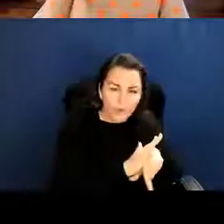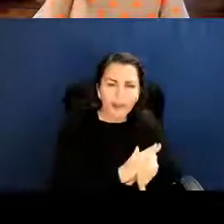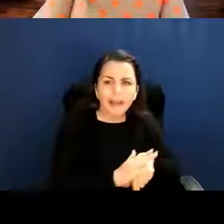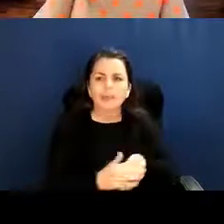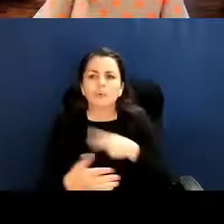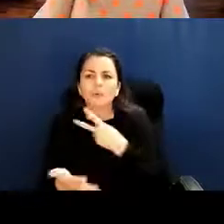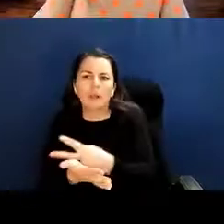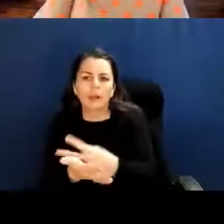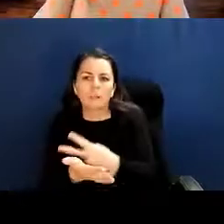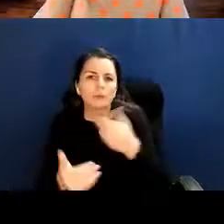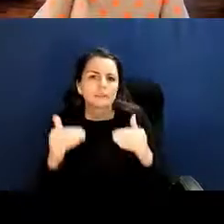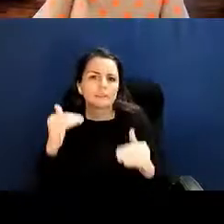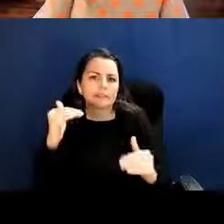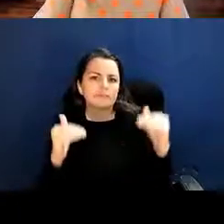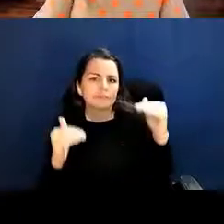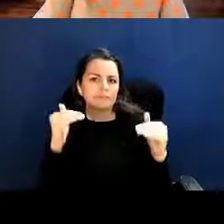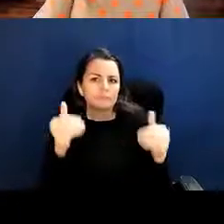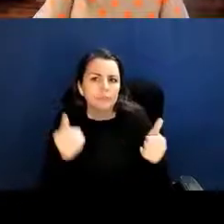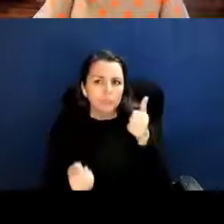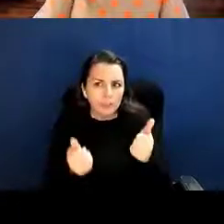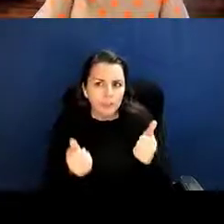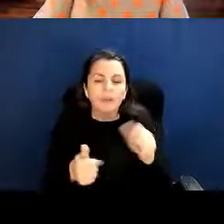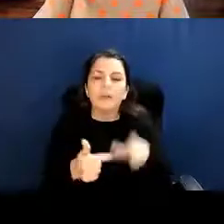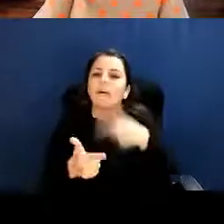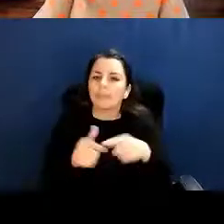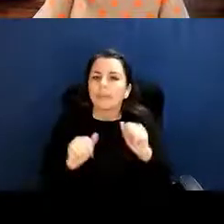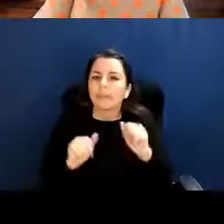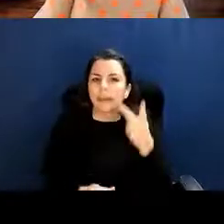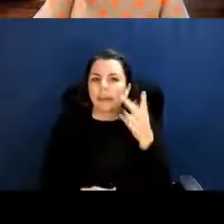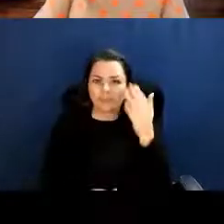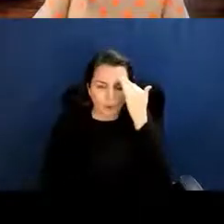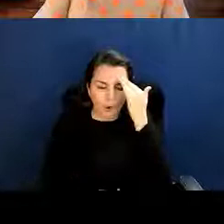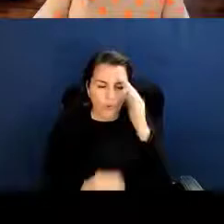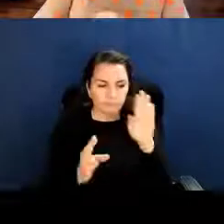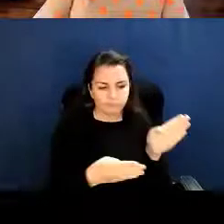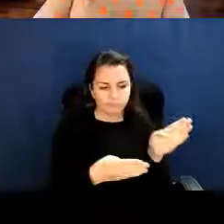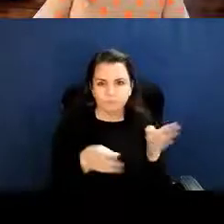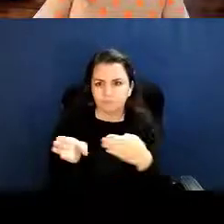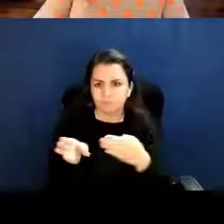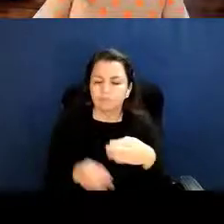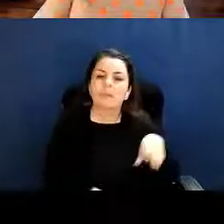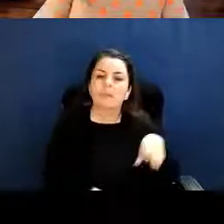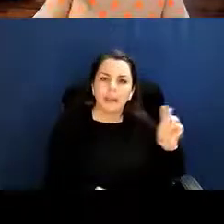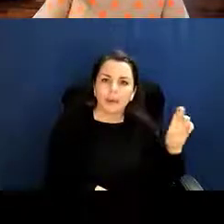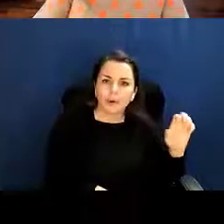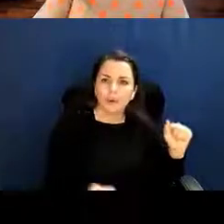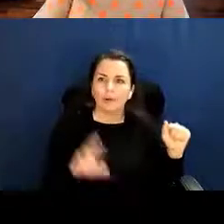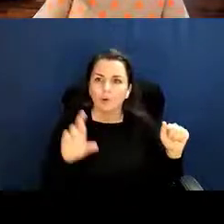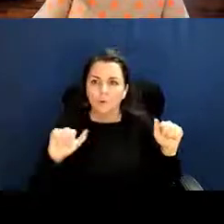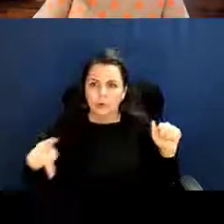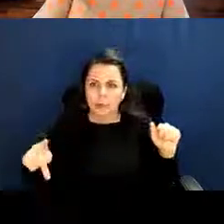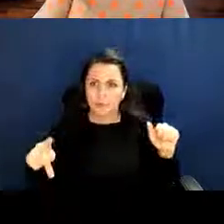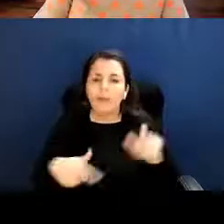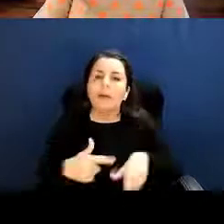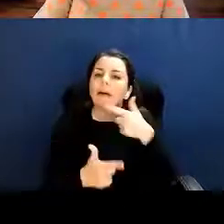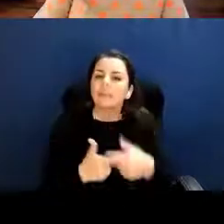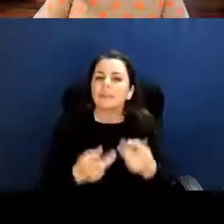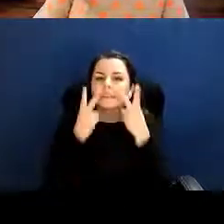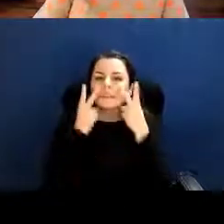and that will tell you whether you're looking at AREA or REAP. And then, you have to look at the funding level of those components.